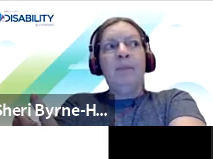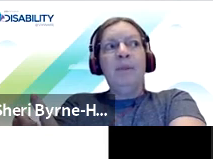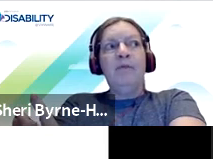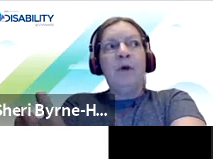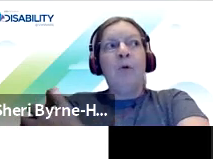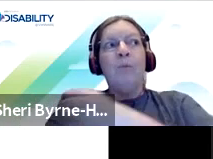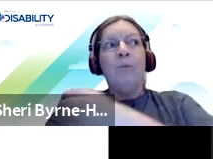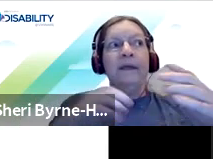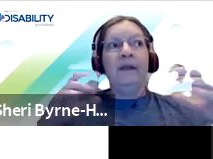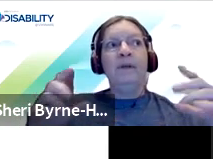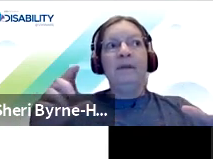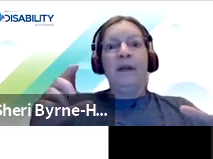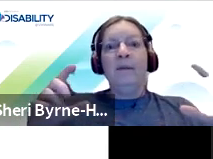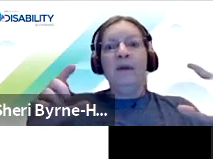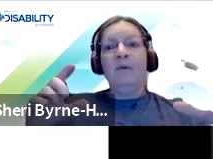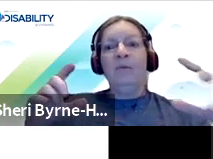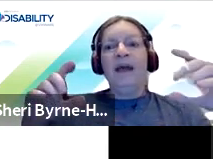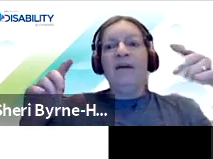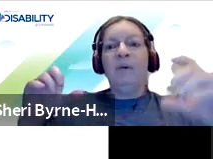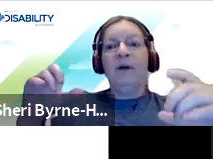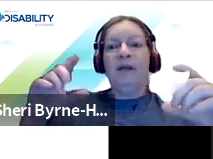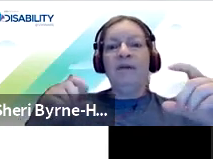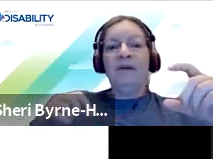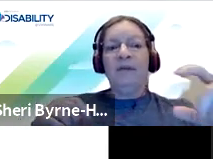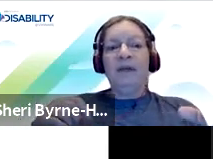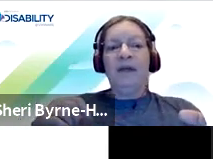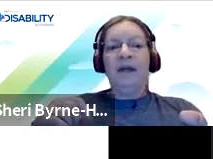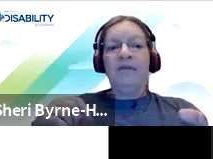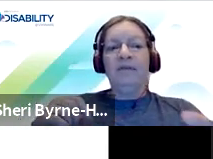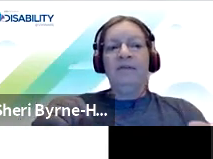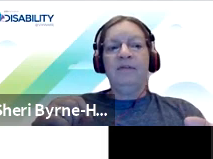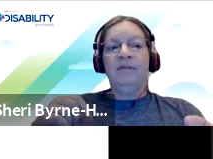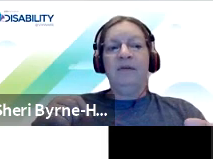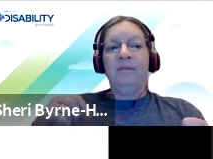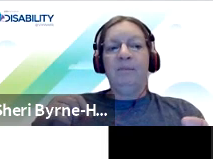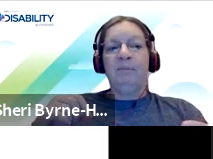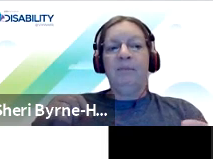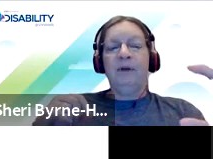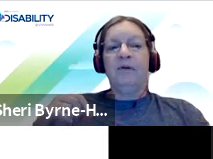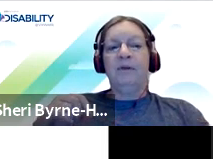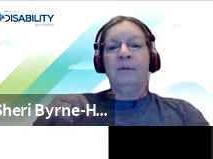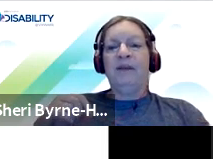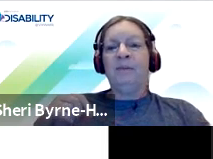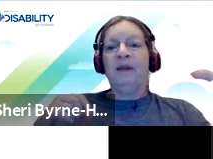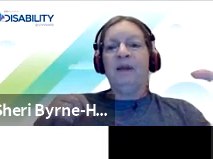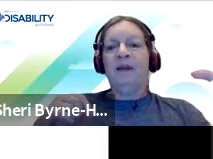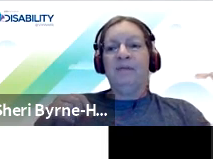to a wheelchair user, we work -- I work at vm ware. I have a lot of buildings that have been retrofitted after the